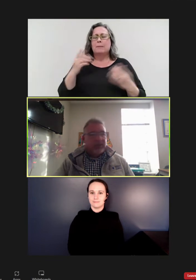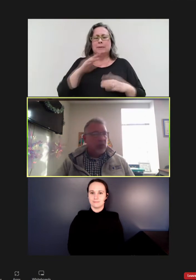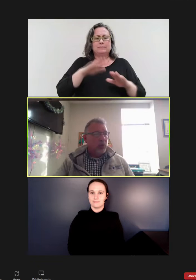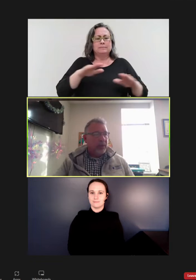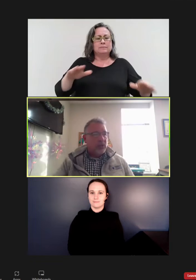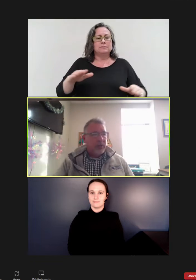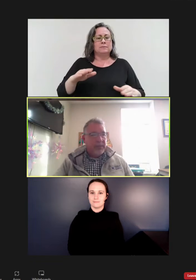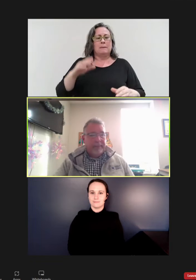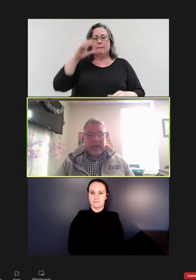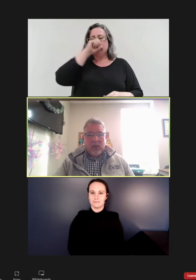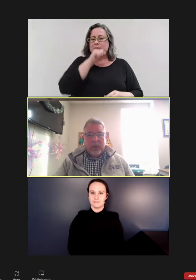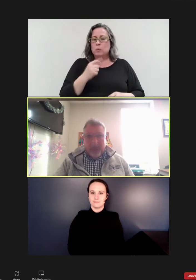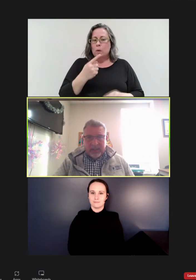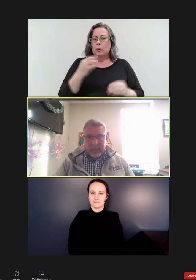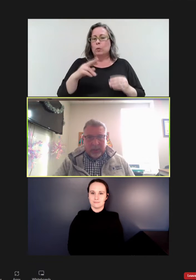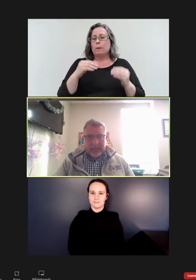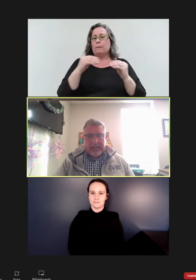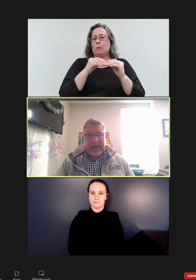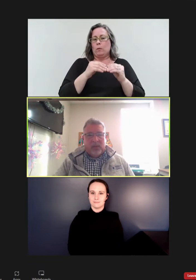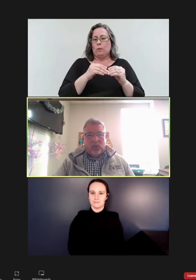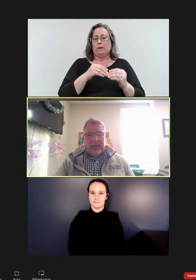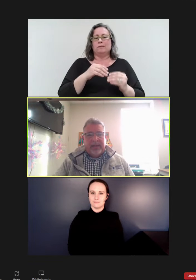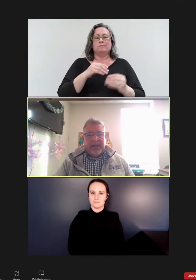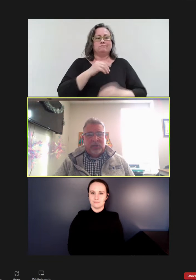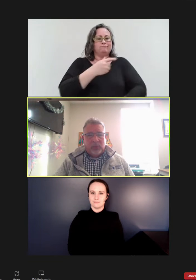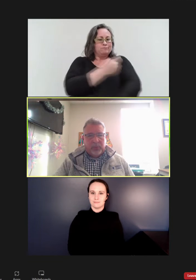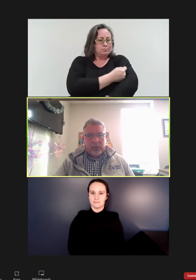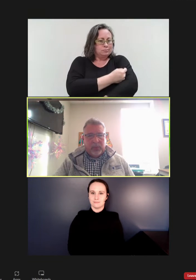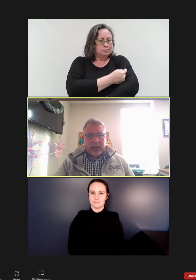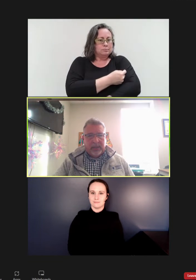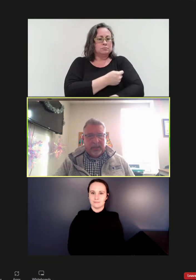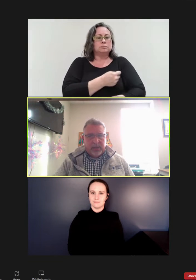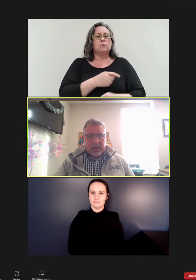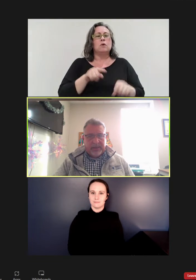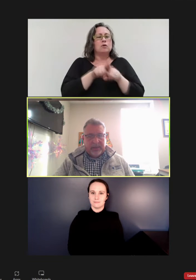for school entry. We also looked at what the age group we were going to talk about.